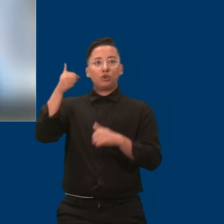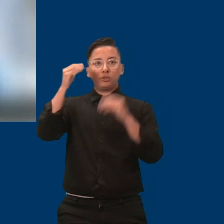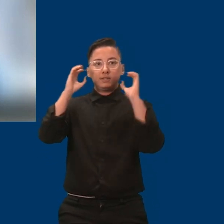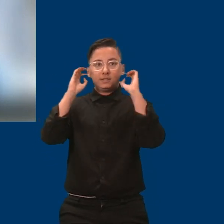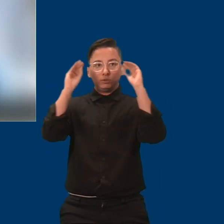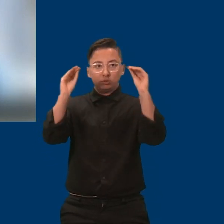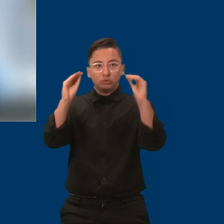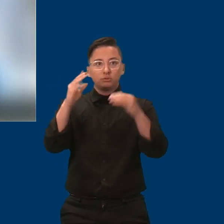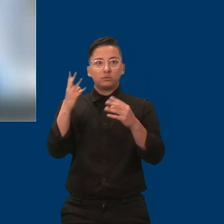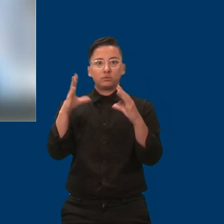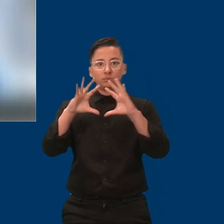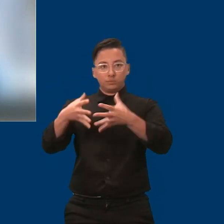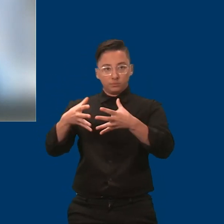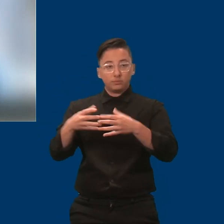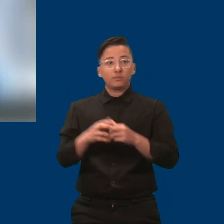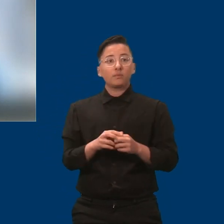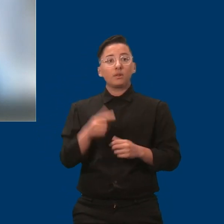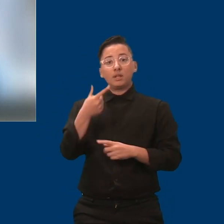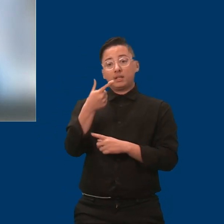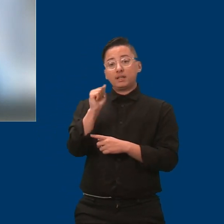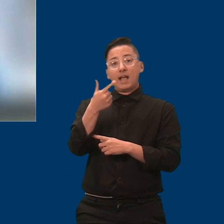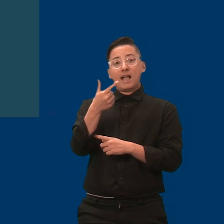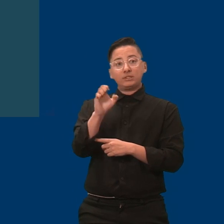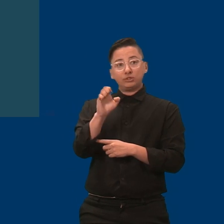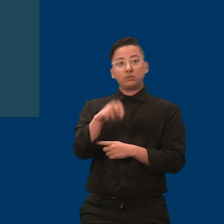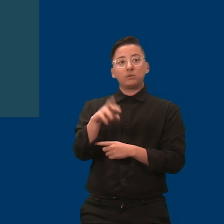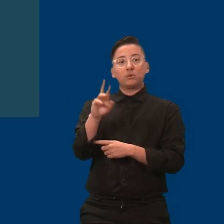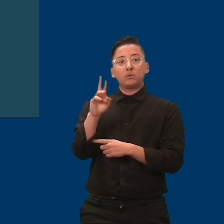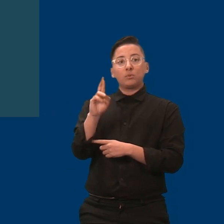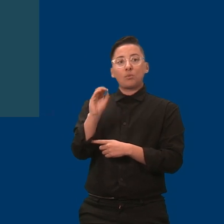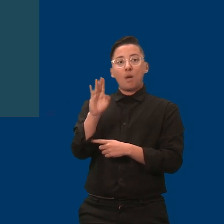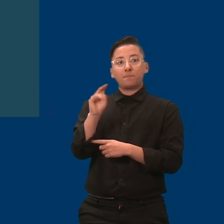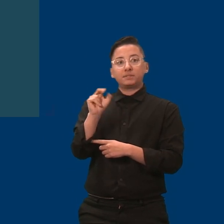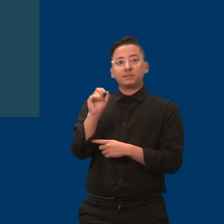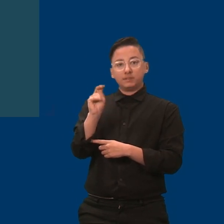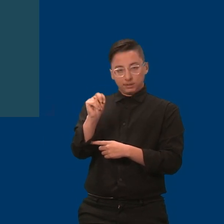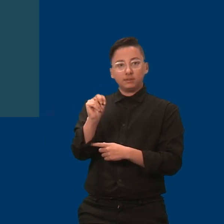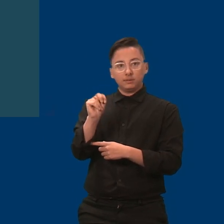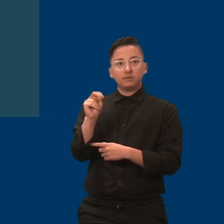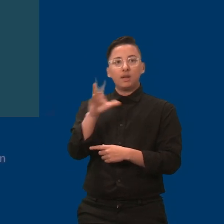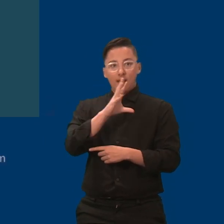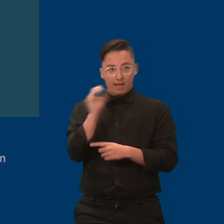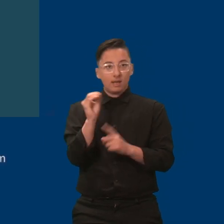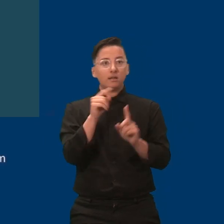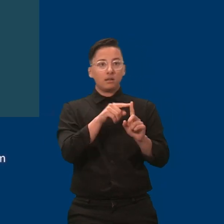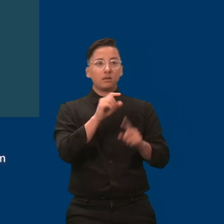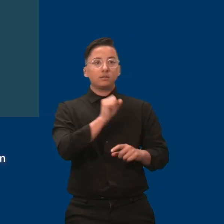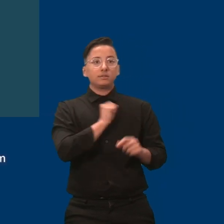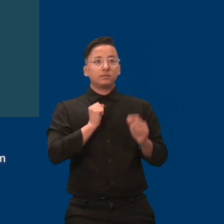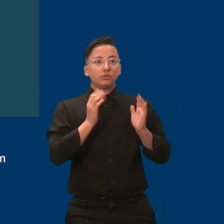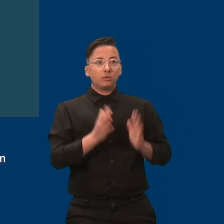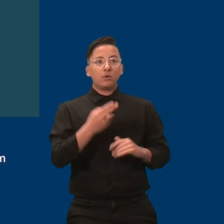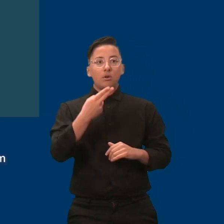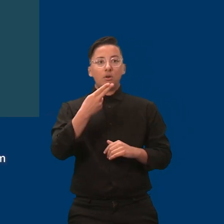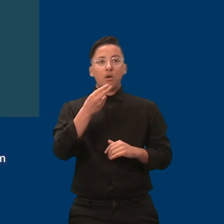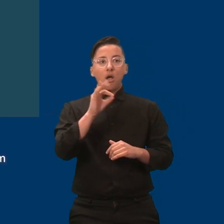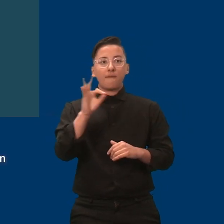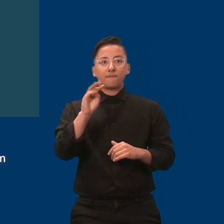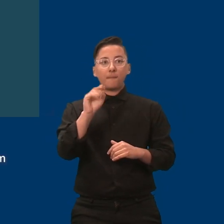and Senator John Hoffman. Thank you. My name is Mary Hauff. I'm a white woman with dark brown hair.